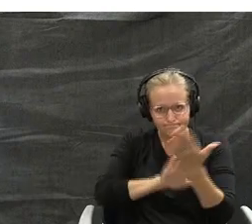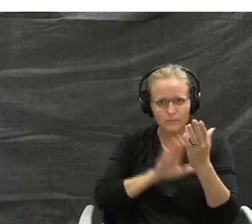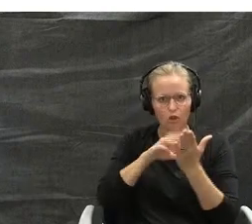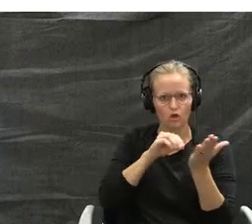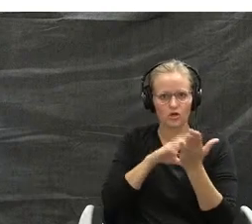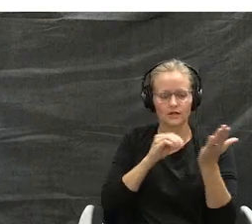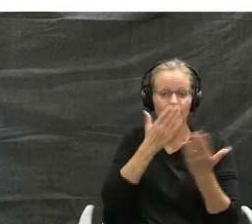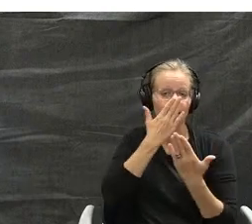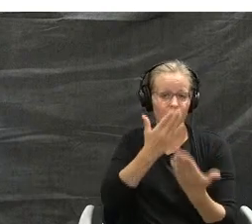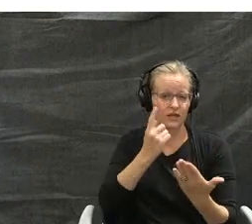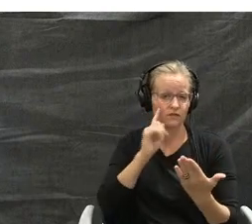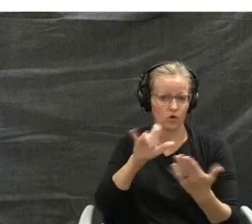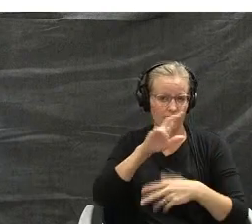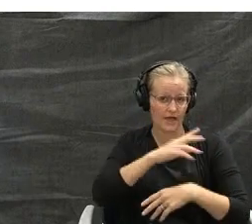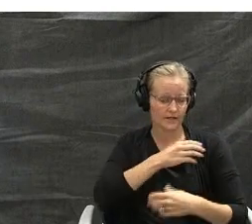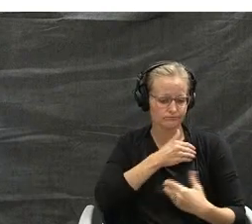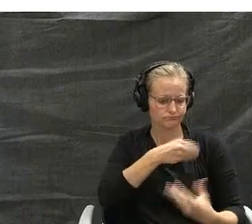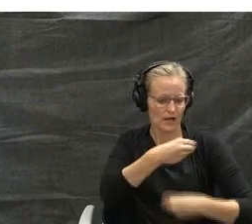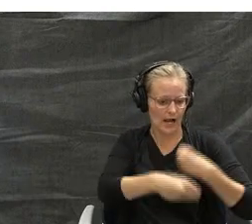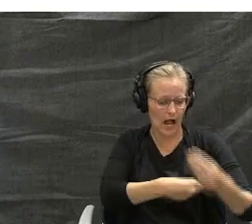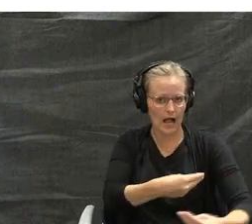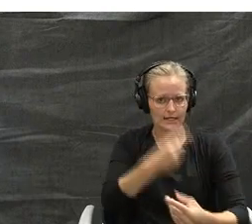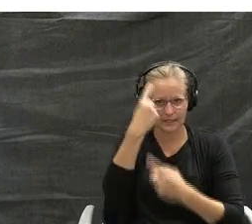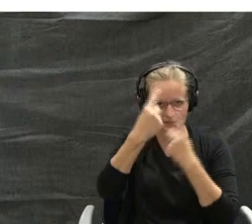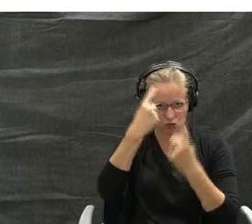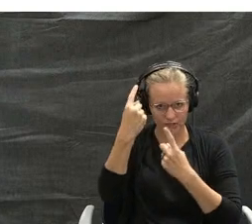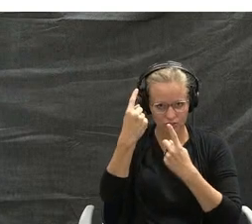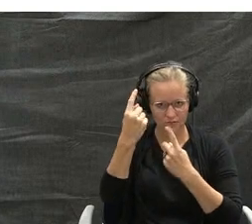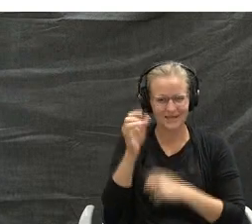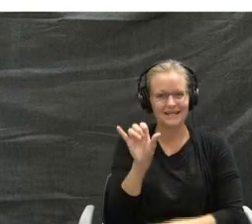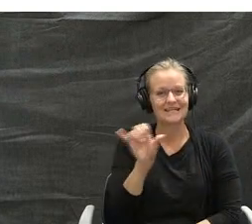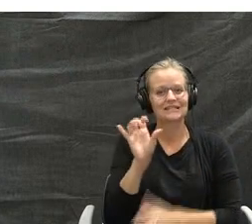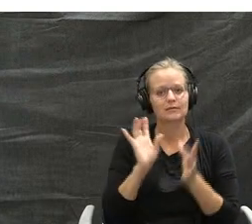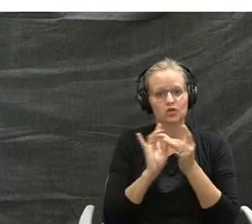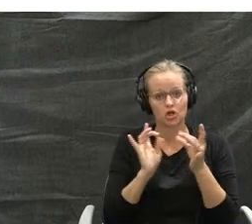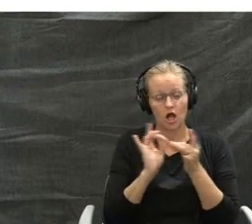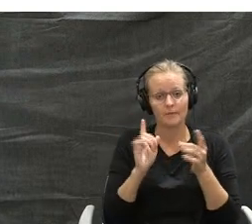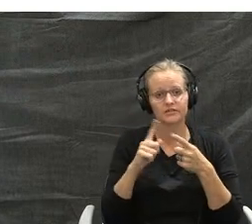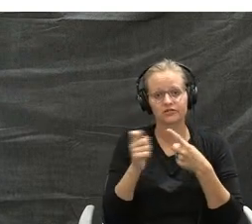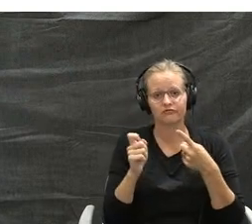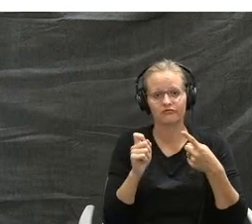consideration. Similar comments were submitted by Karen Caroma of Minne, Tonka.